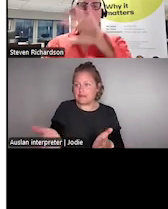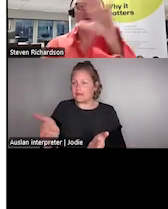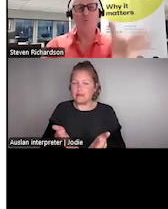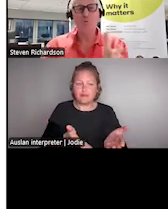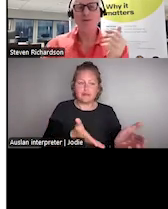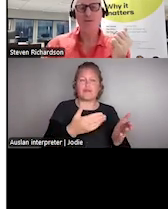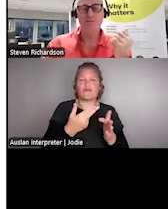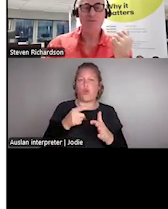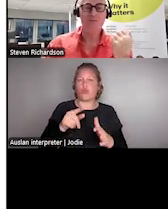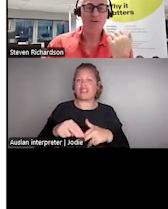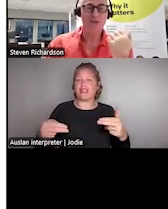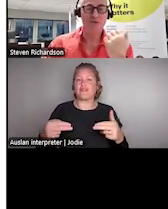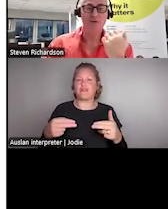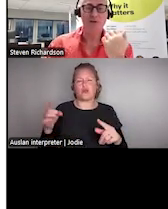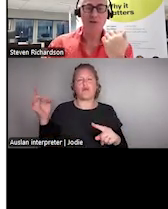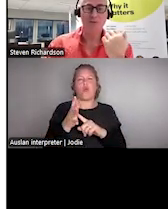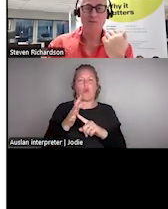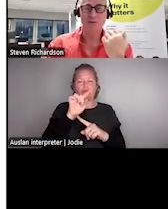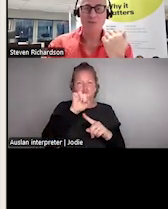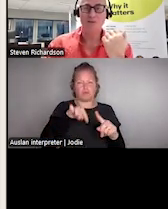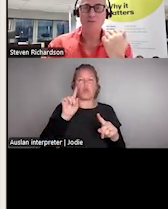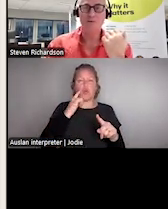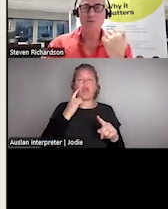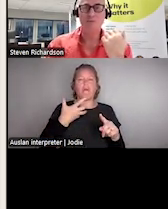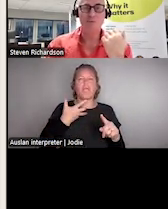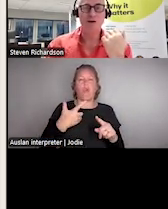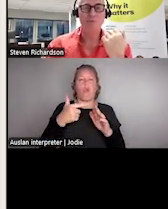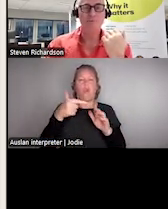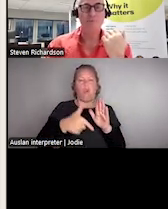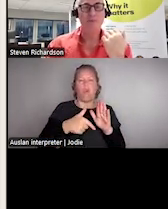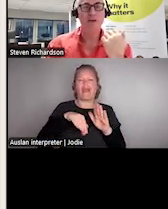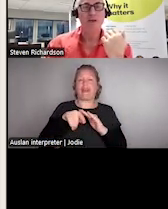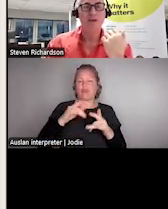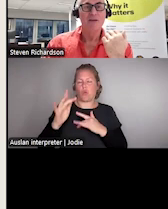So, broadly the things we're going to talk about and touch on later in the webinar.